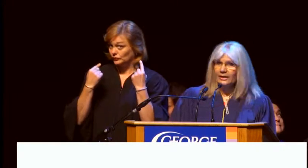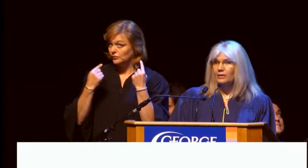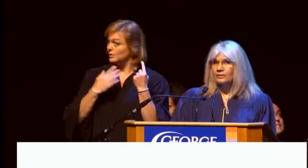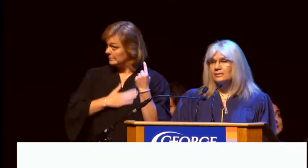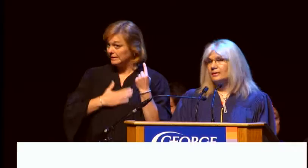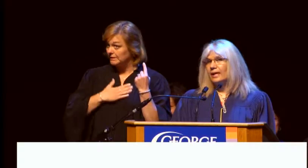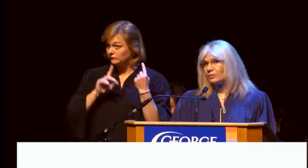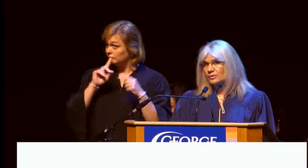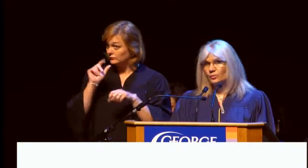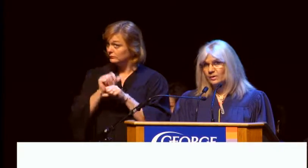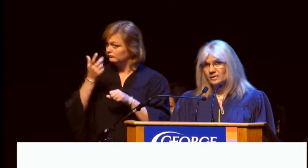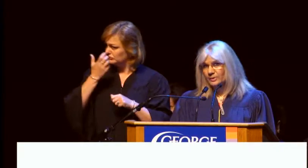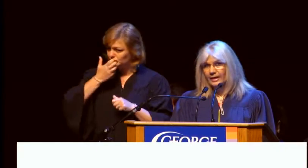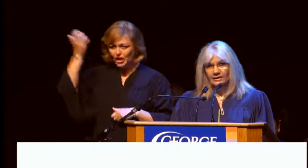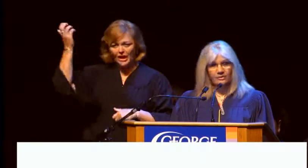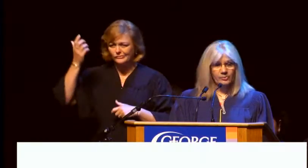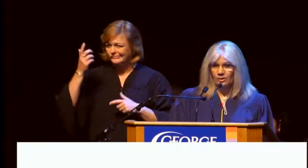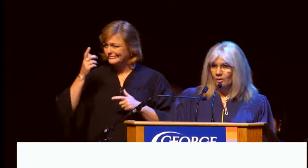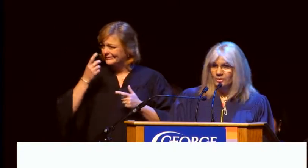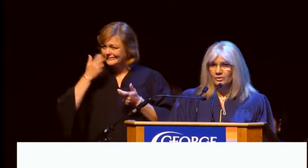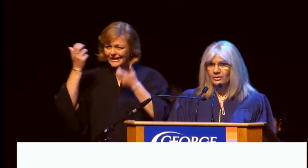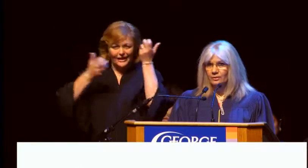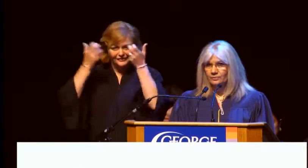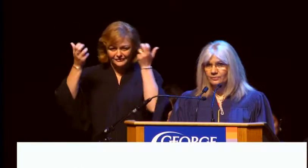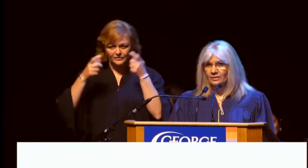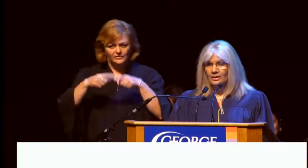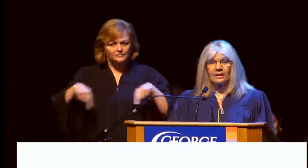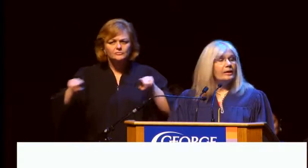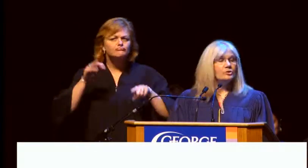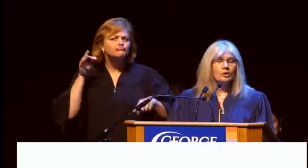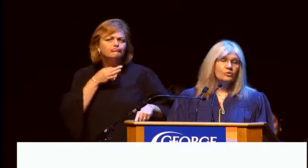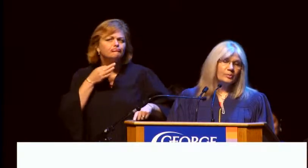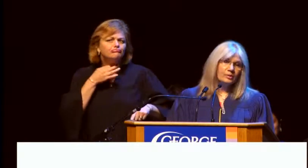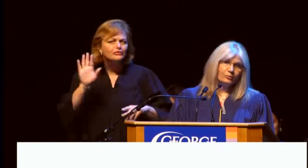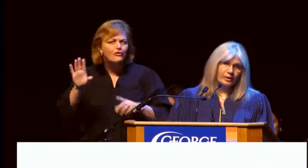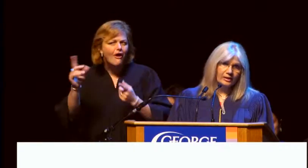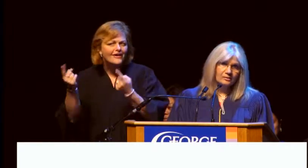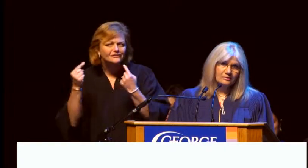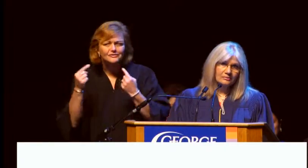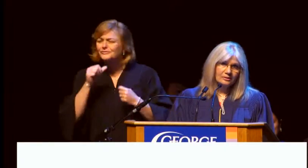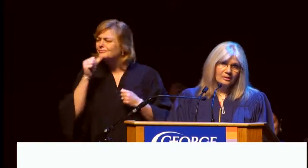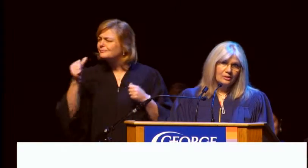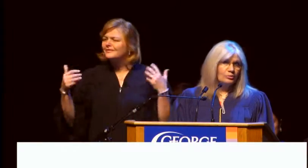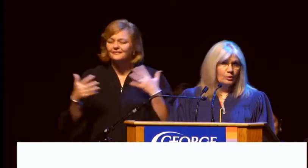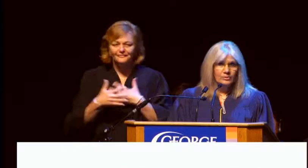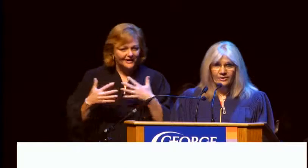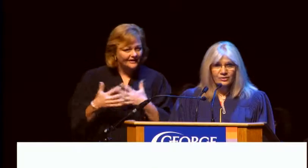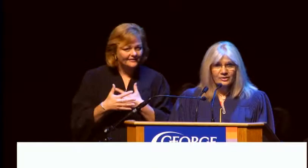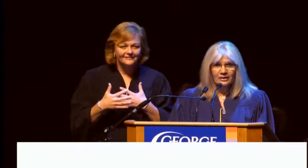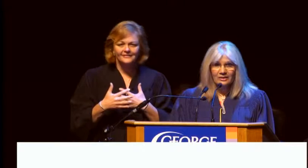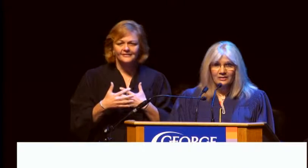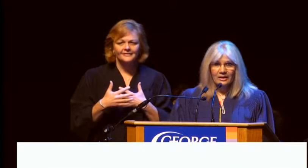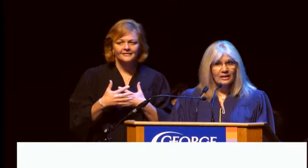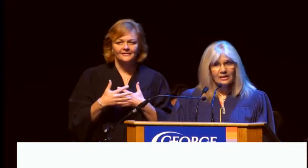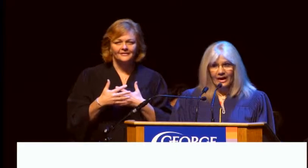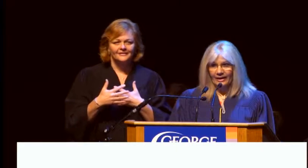OUT AS LOUD AS YOU POSSIBLY CAN BECAUSE WE ALL WANT TO HEAR YOU AND DON'T BE AFRAID. YOU DON'T HAVE TO TELL A LIE.